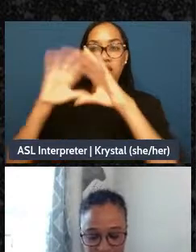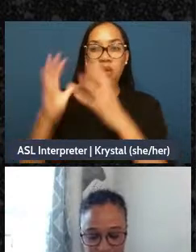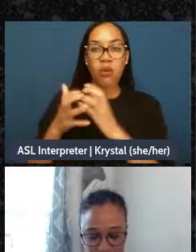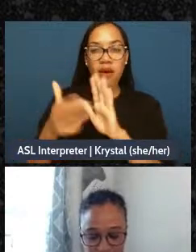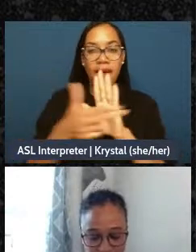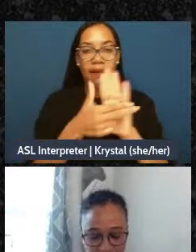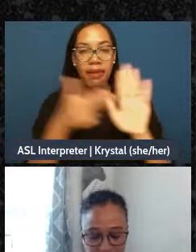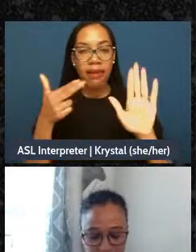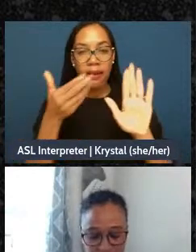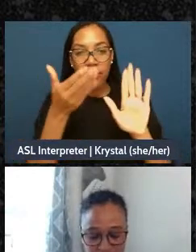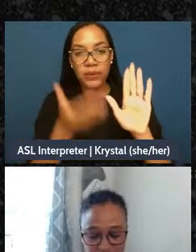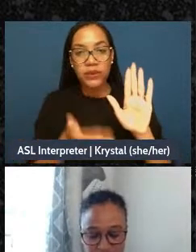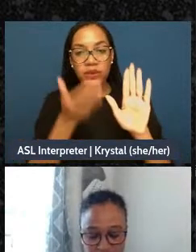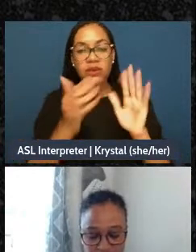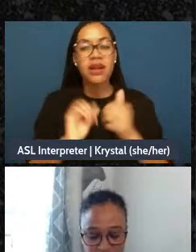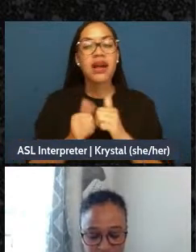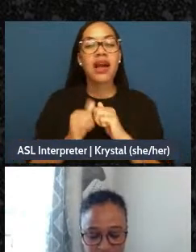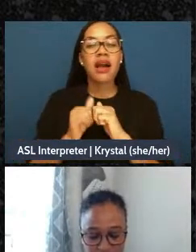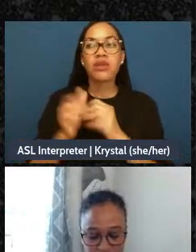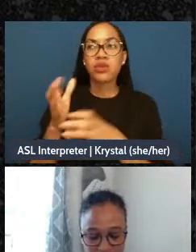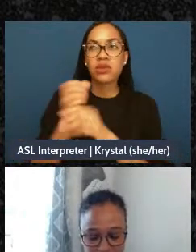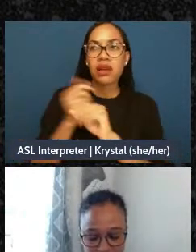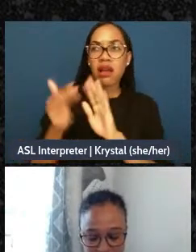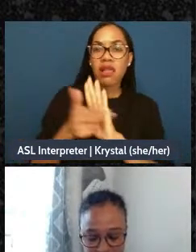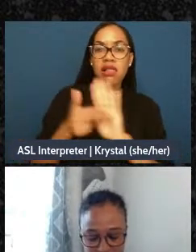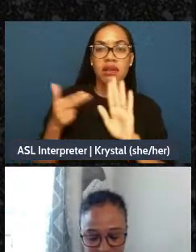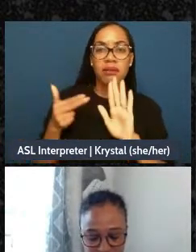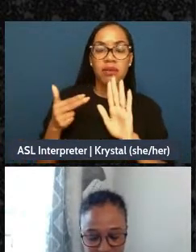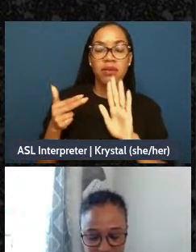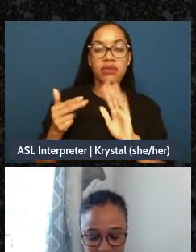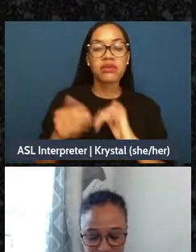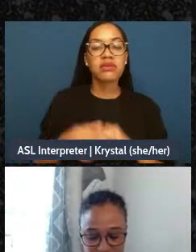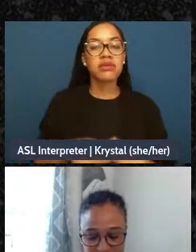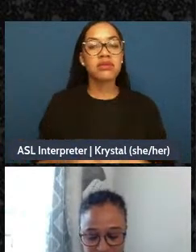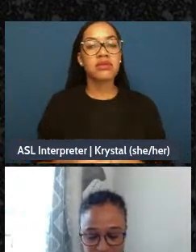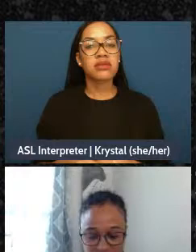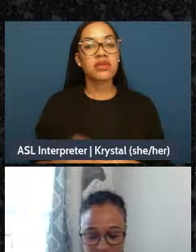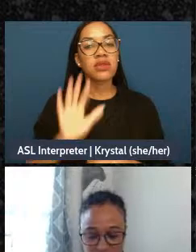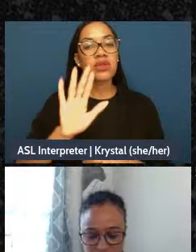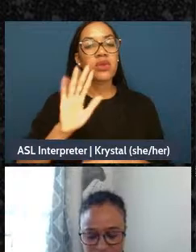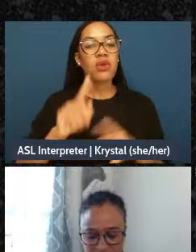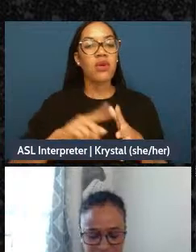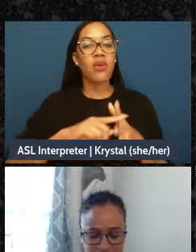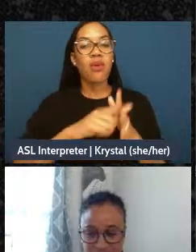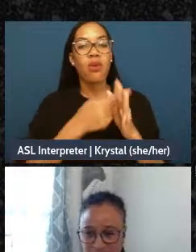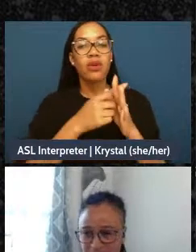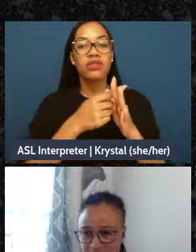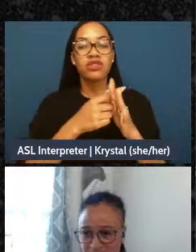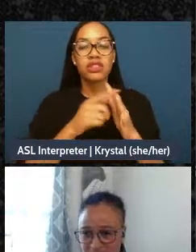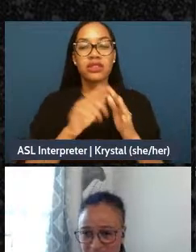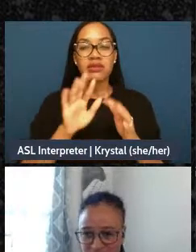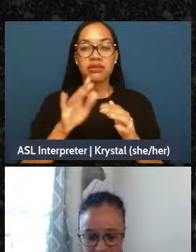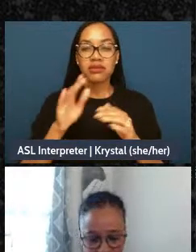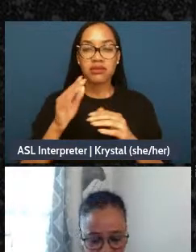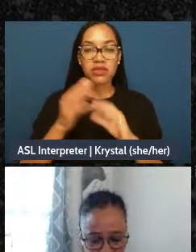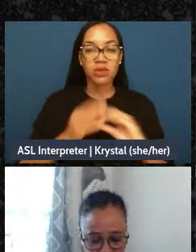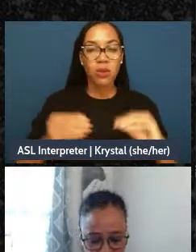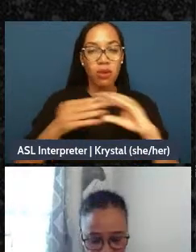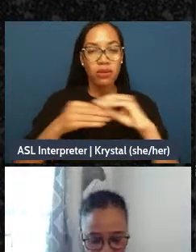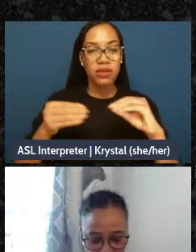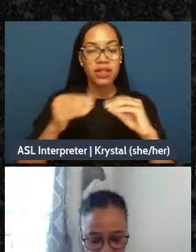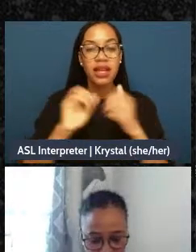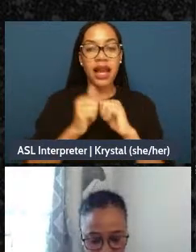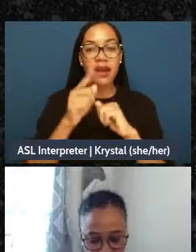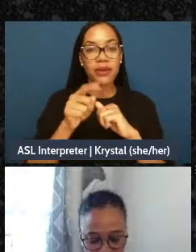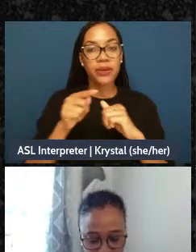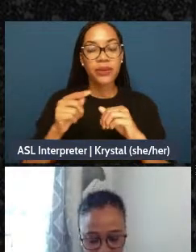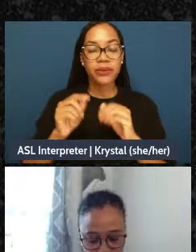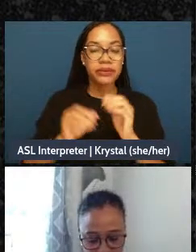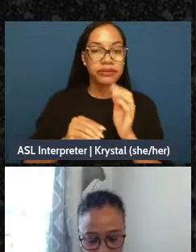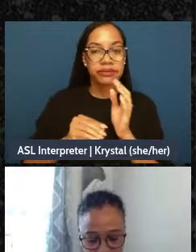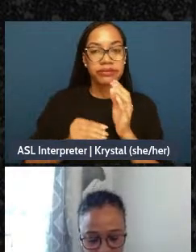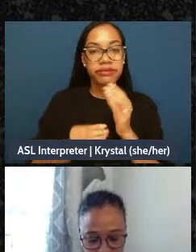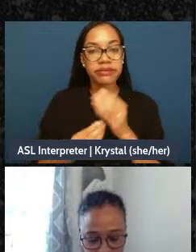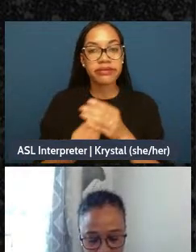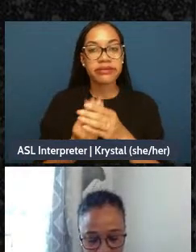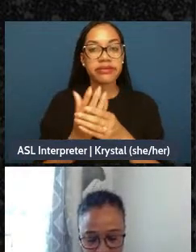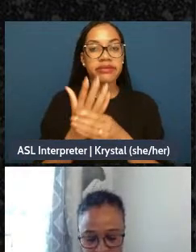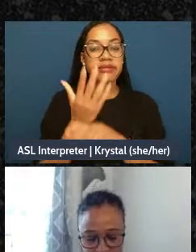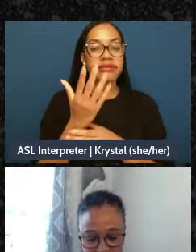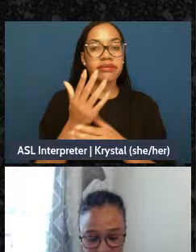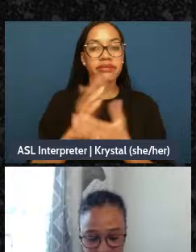and the story of your origin. And we're gonna find out if-if we can go to the next slide please.